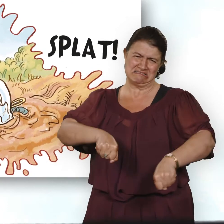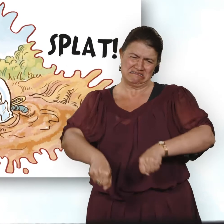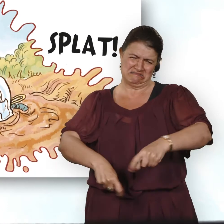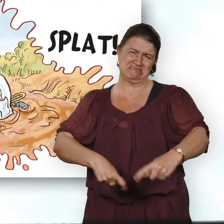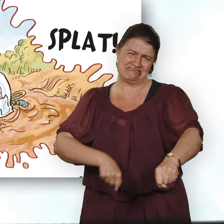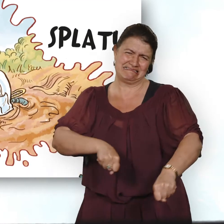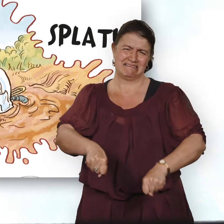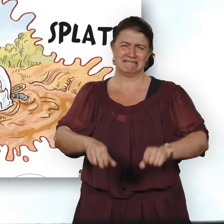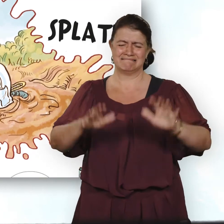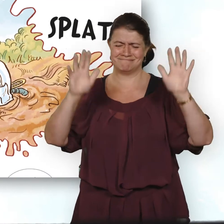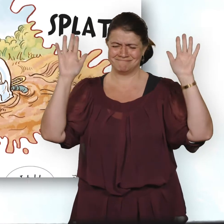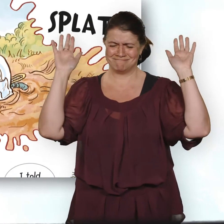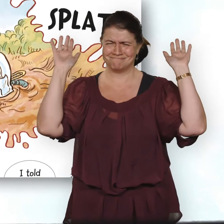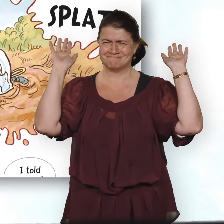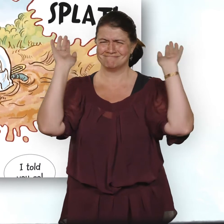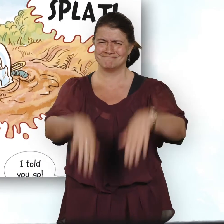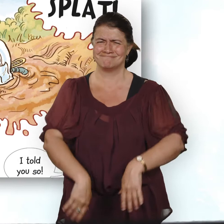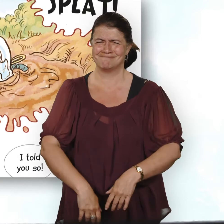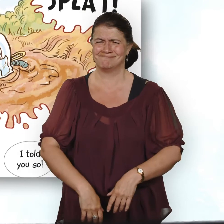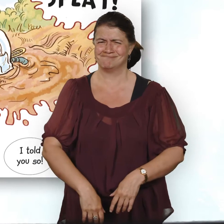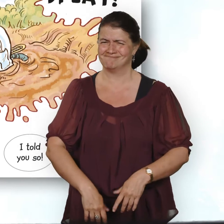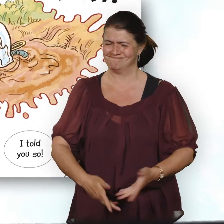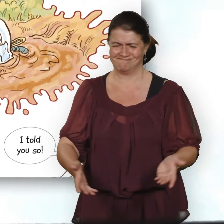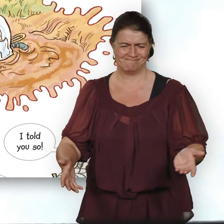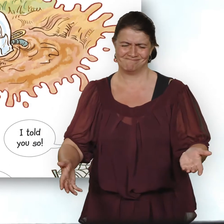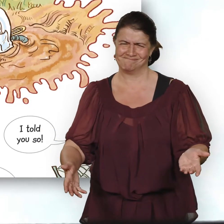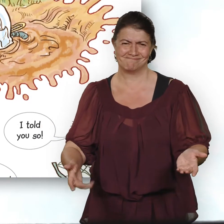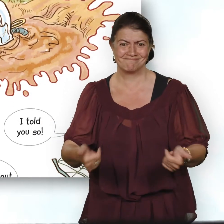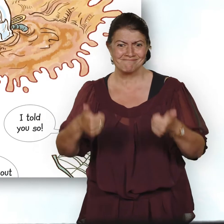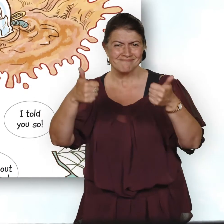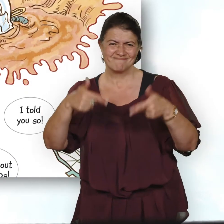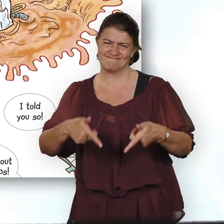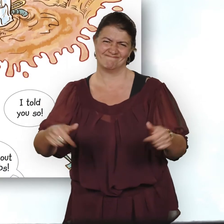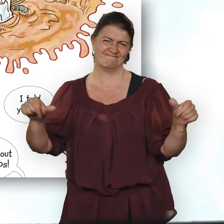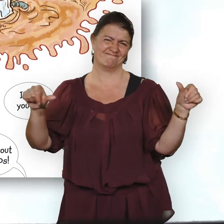“Maybe rock tyres weren’t such a good idea,” said Millie.